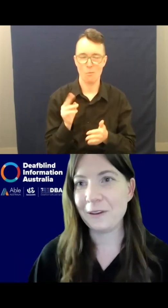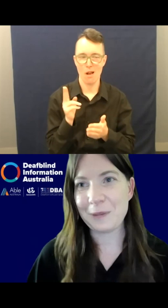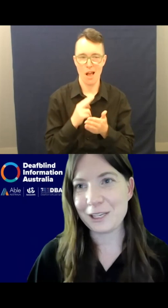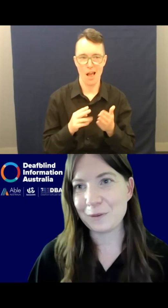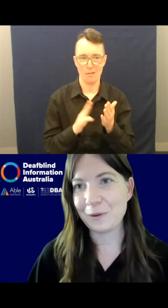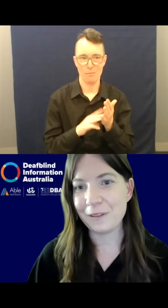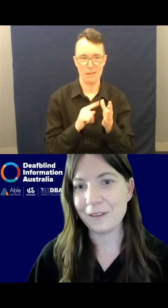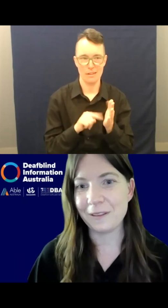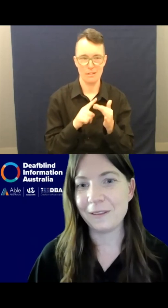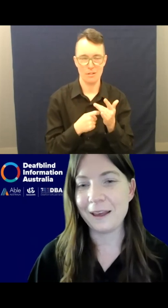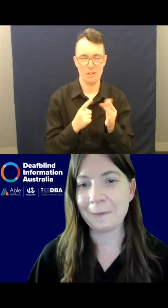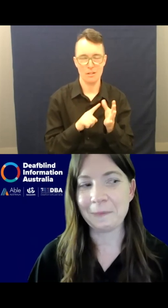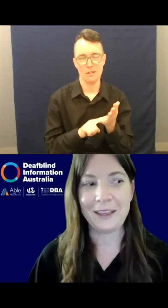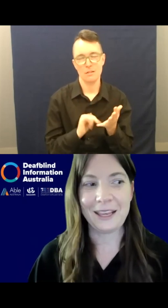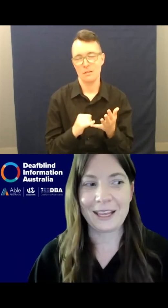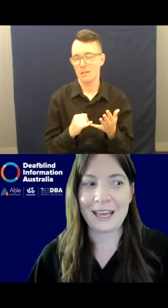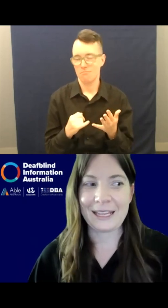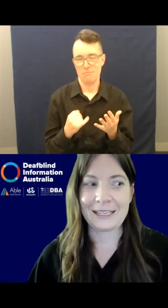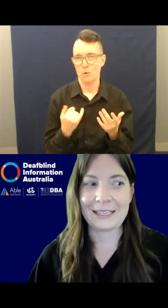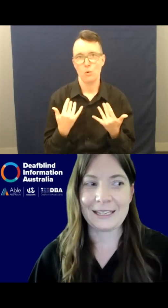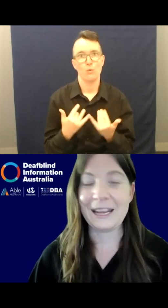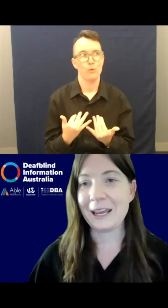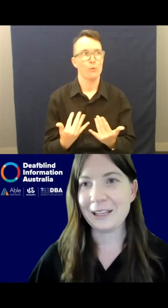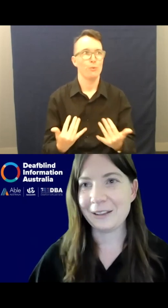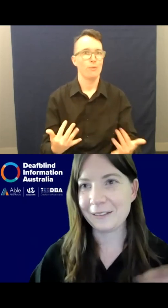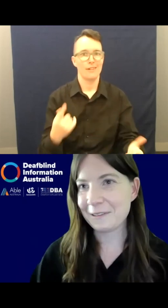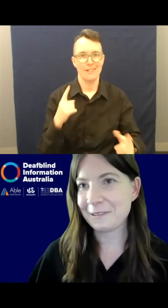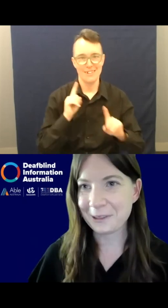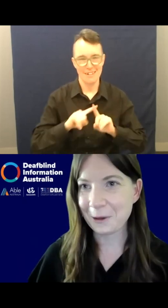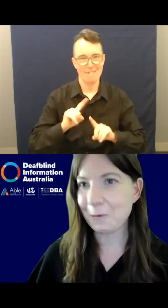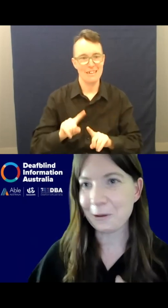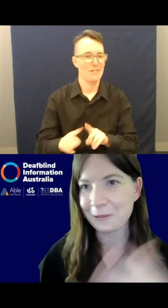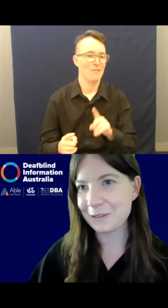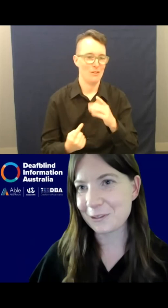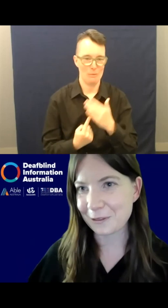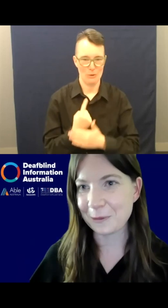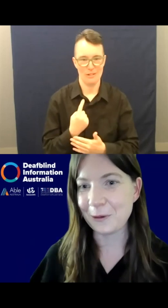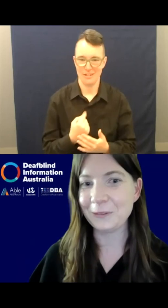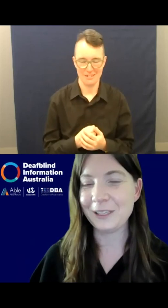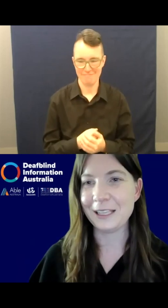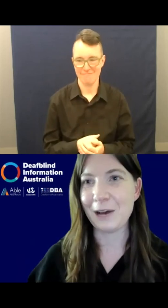different processes and endless worlds to explore in the art room.